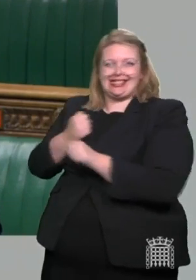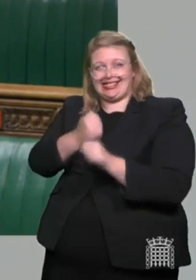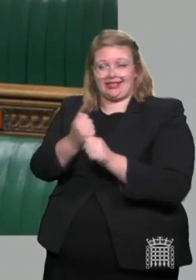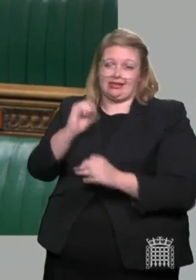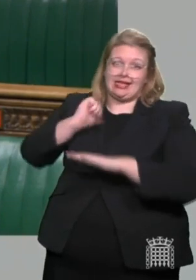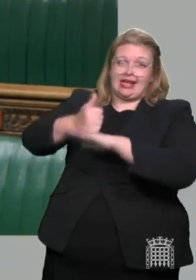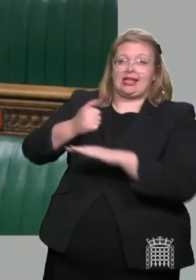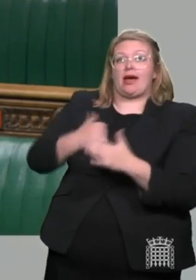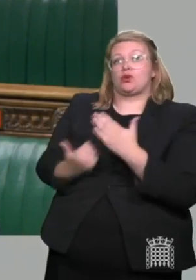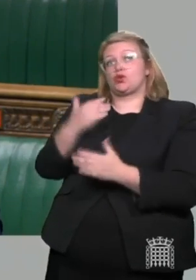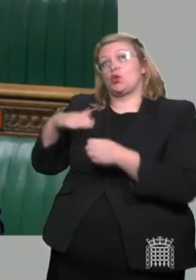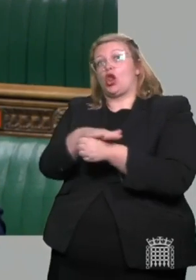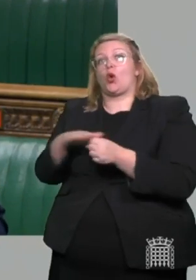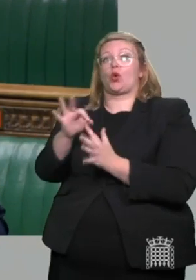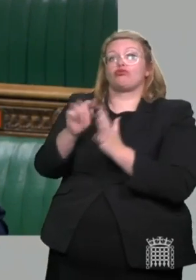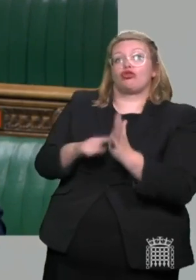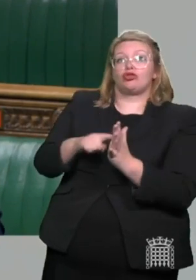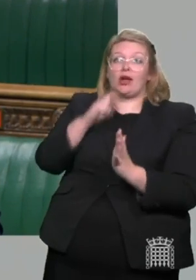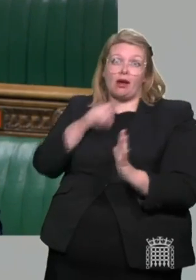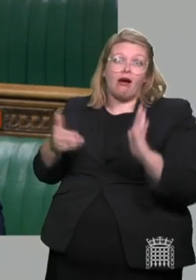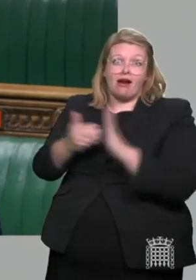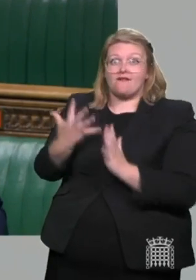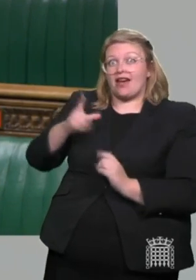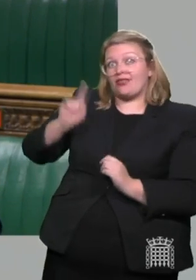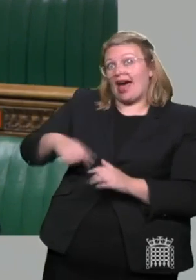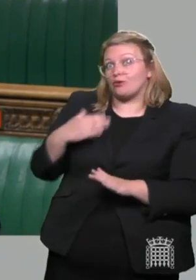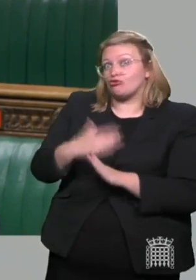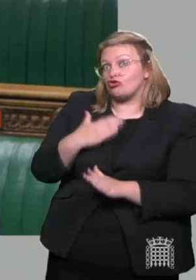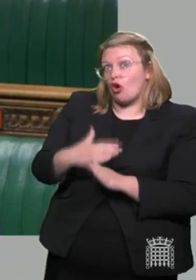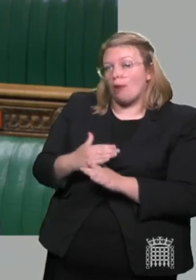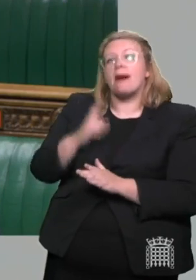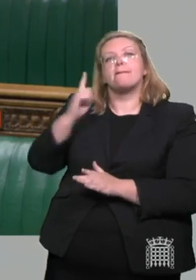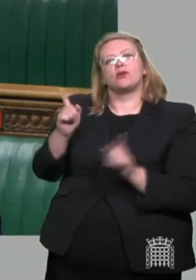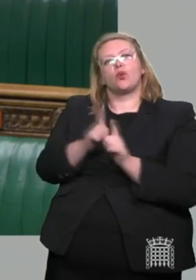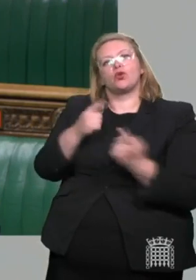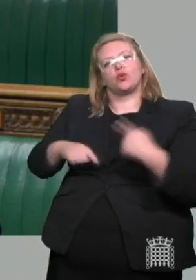with 5,000 extra jobs and an industrial site. But people also want to see the regeneration of